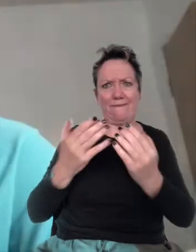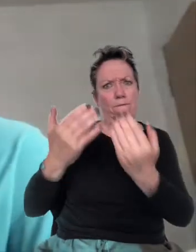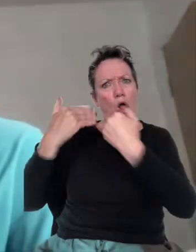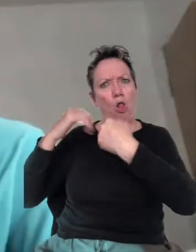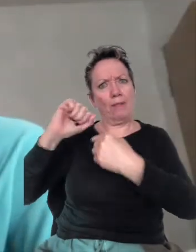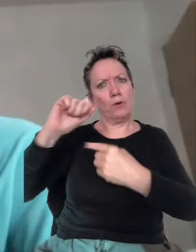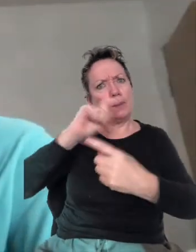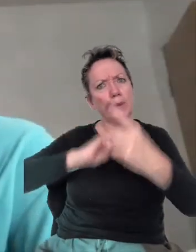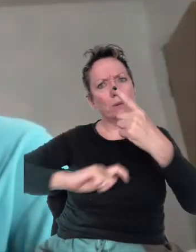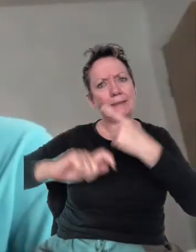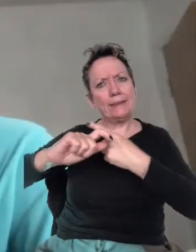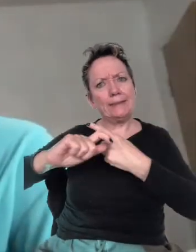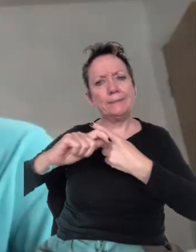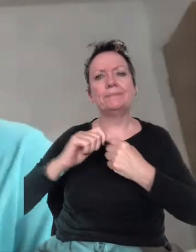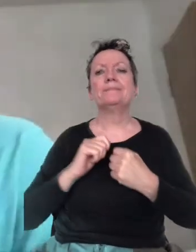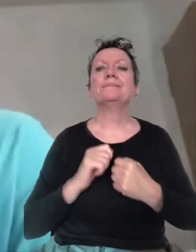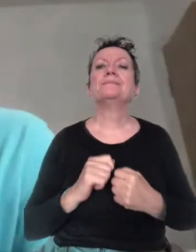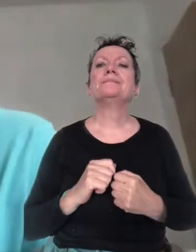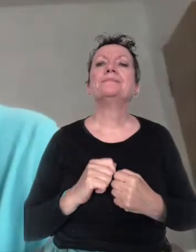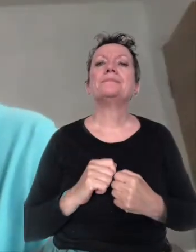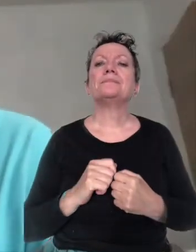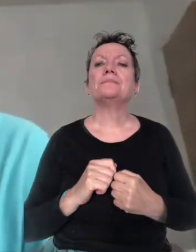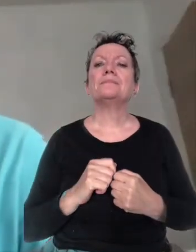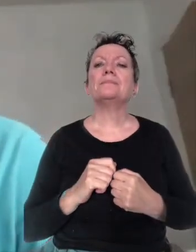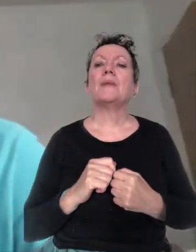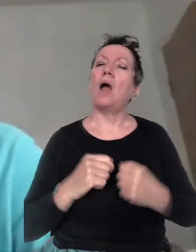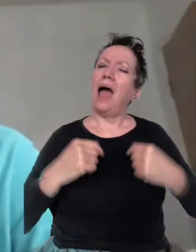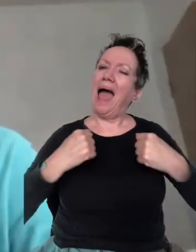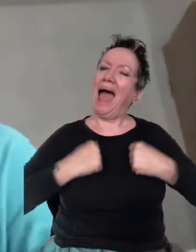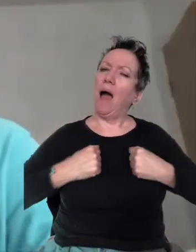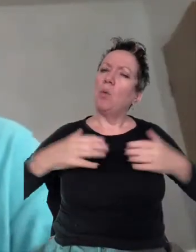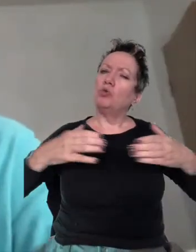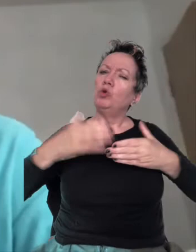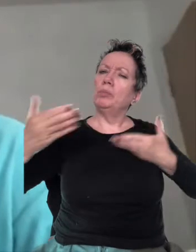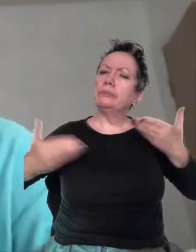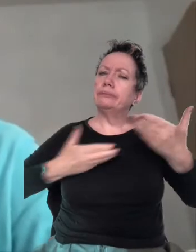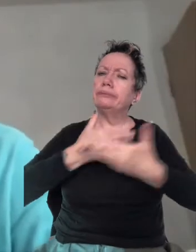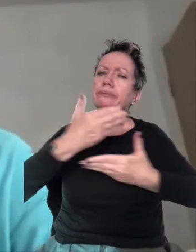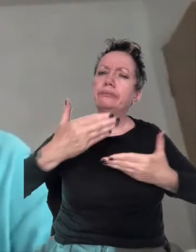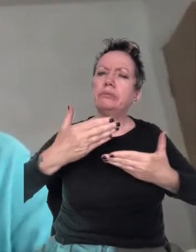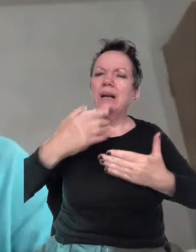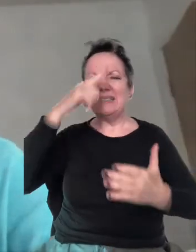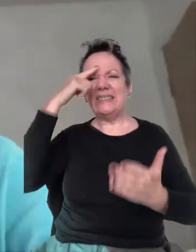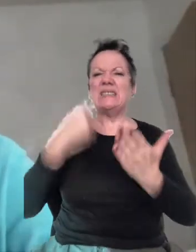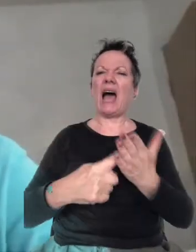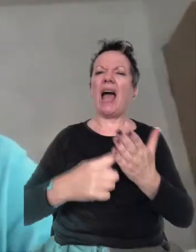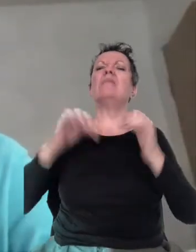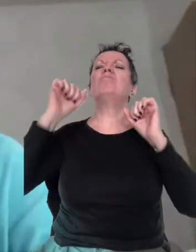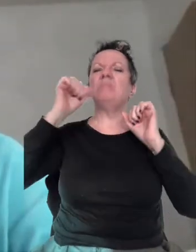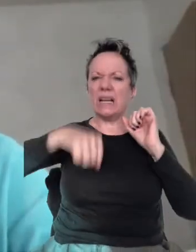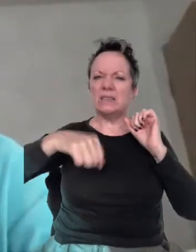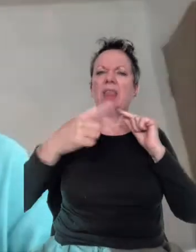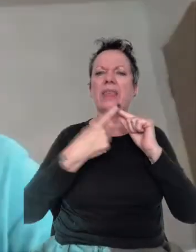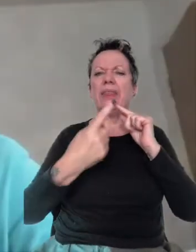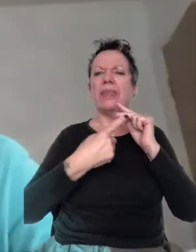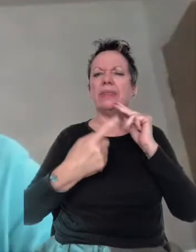Um, We didn't really come to any conclusions. Lots of people shared from lots of different points of views and angles.